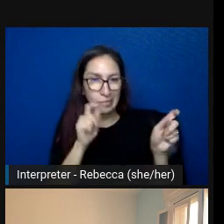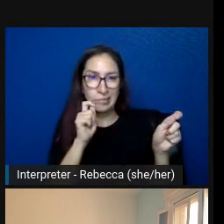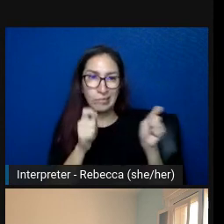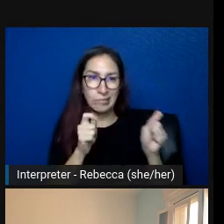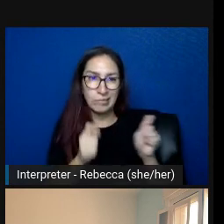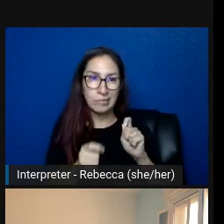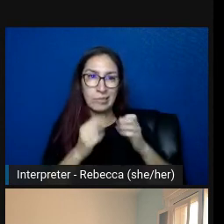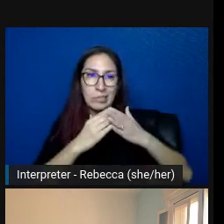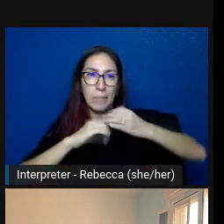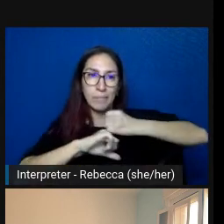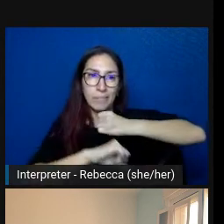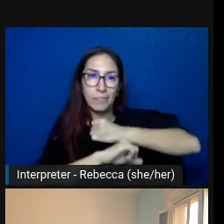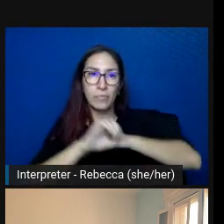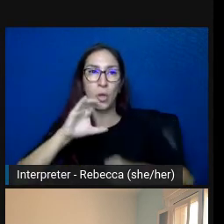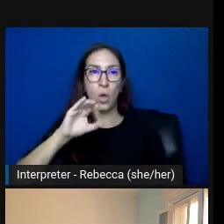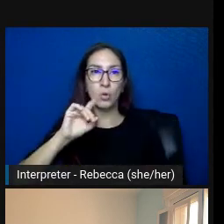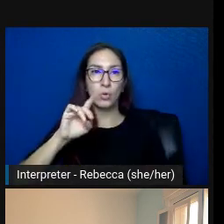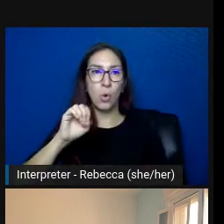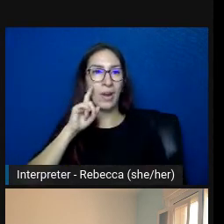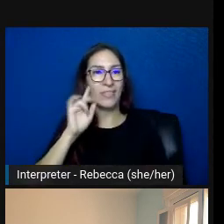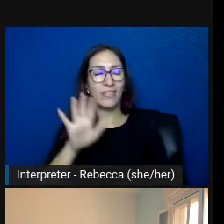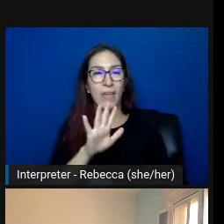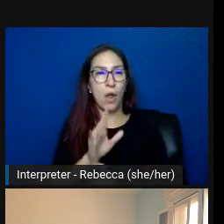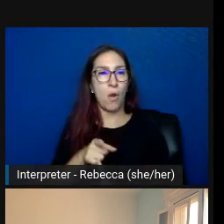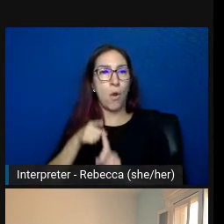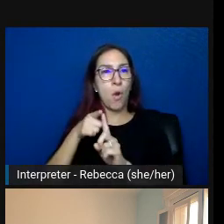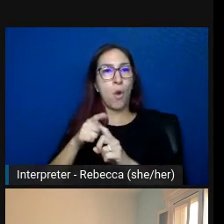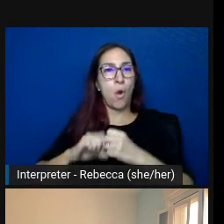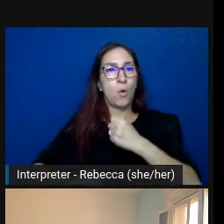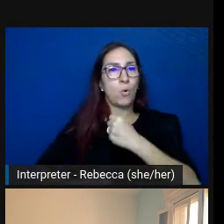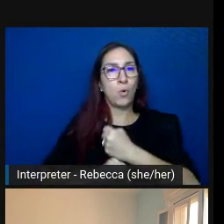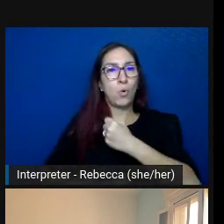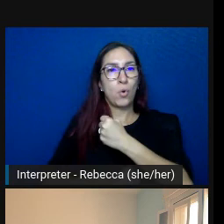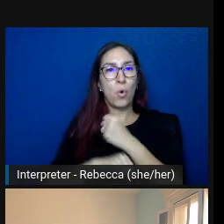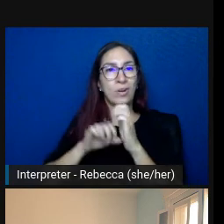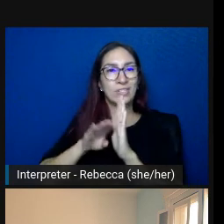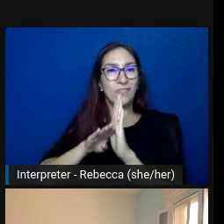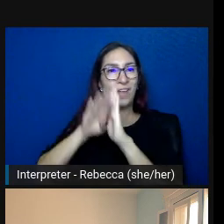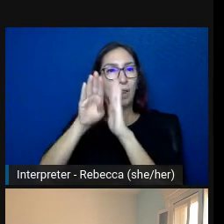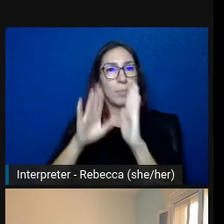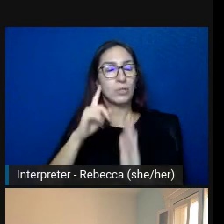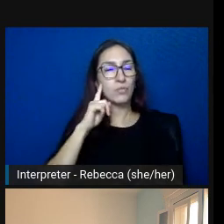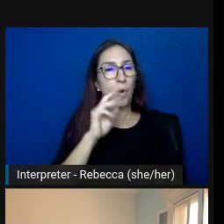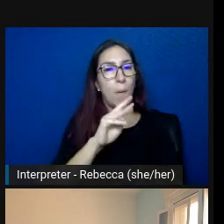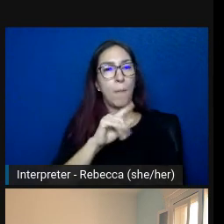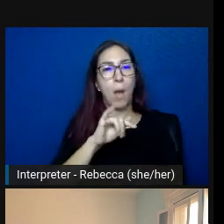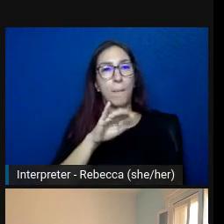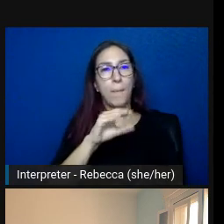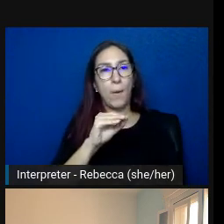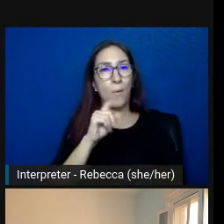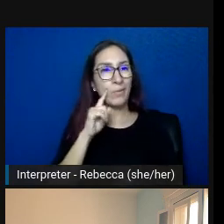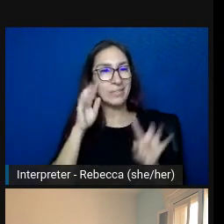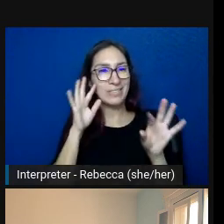The core developers of Mambo decided that it was not the way to go,